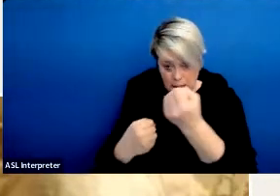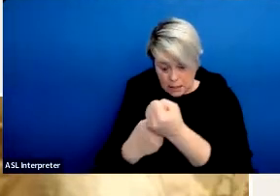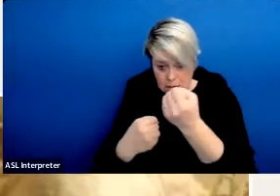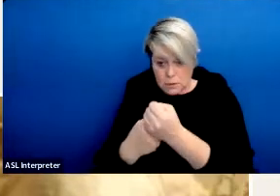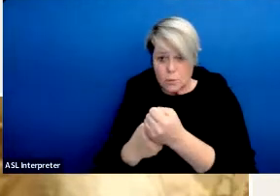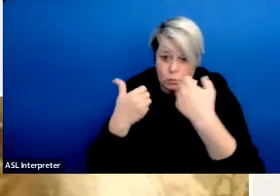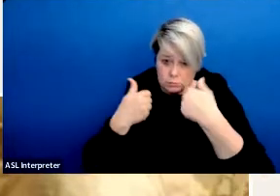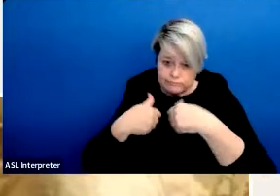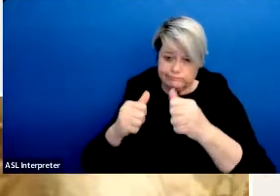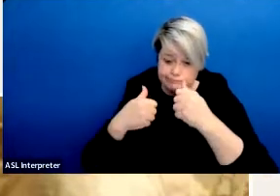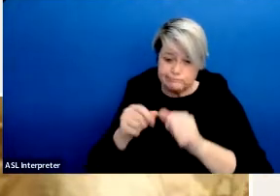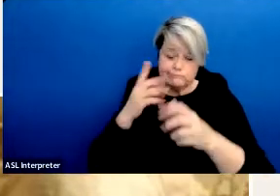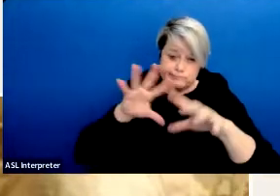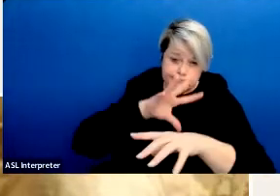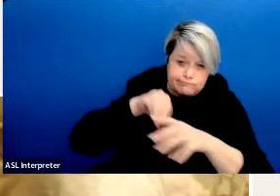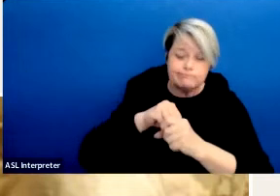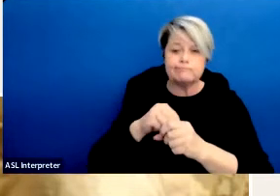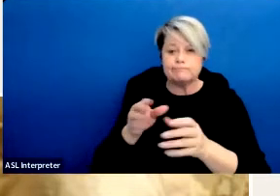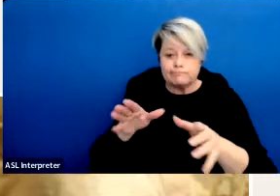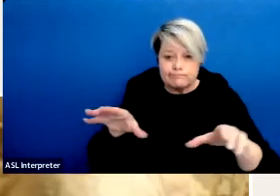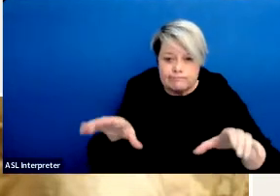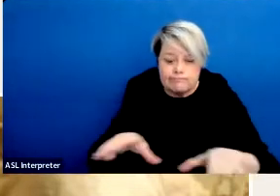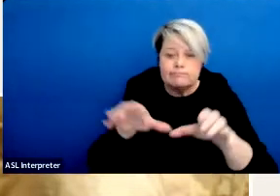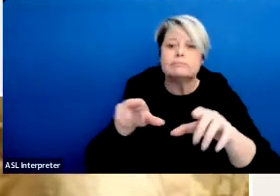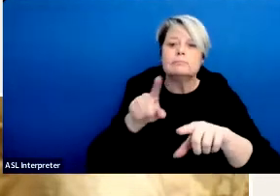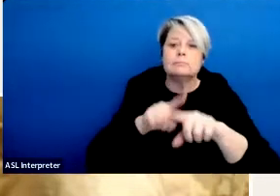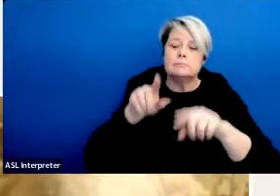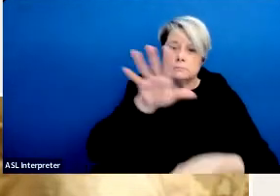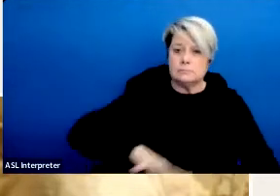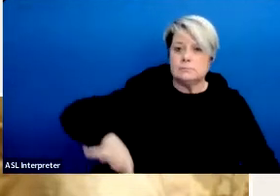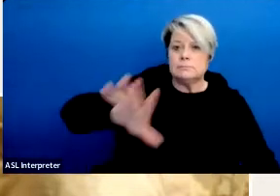areas right now. And the USDA continues to not only